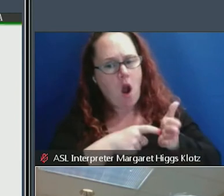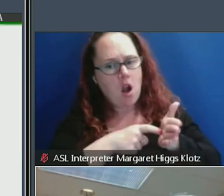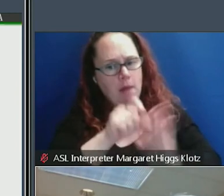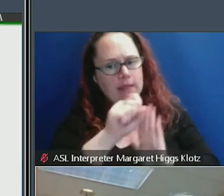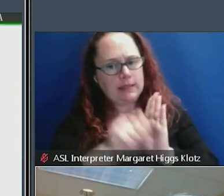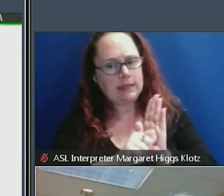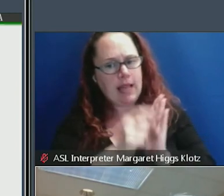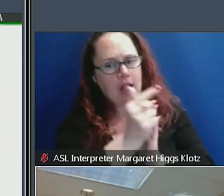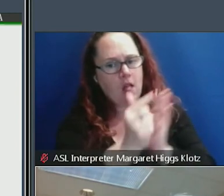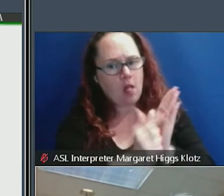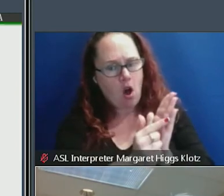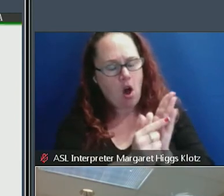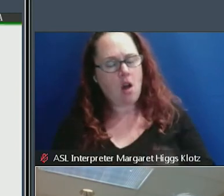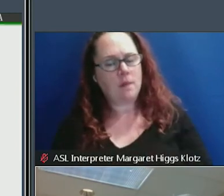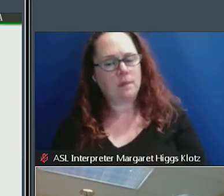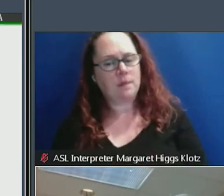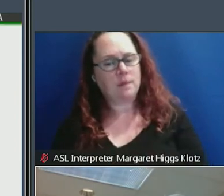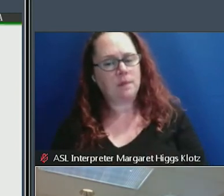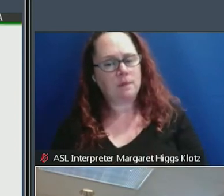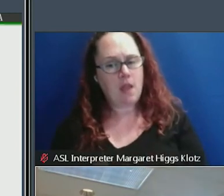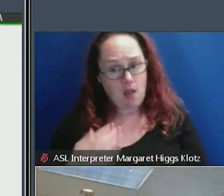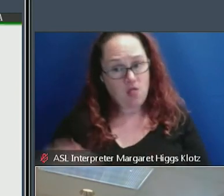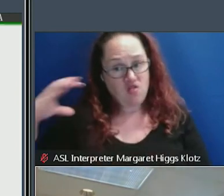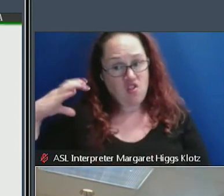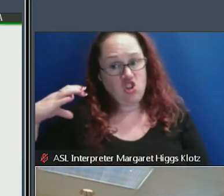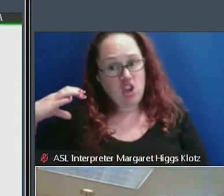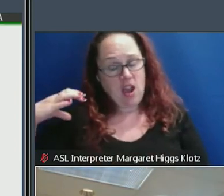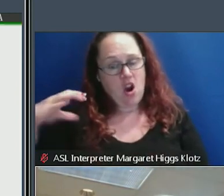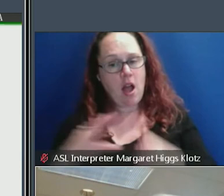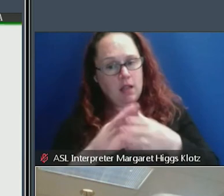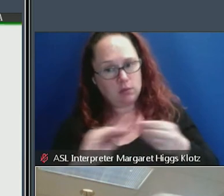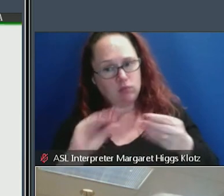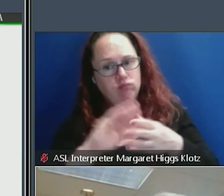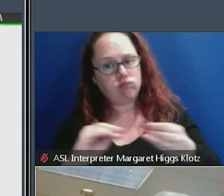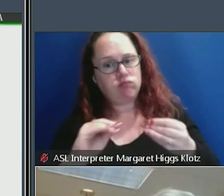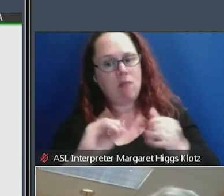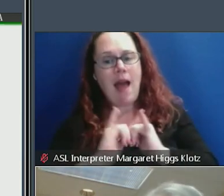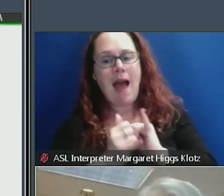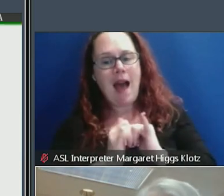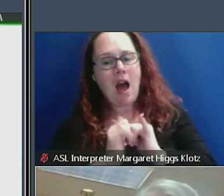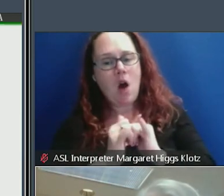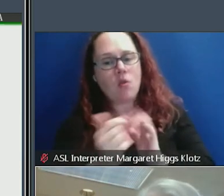the chair has conveyed the theme, that the way the law is set up the County,